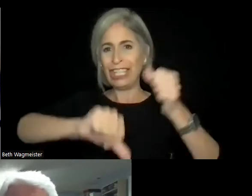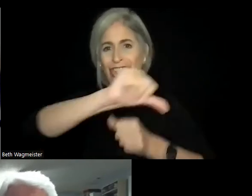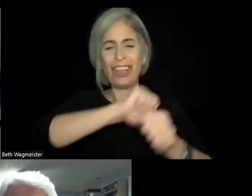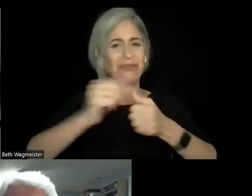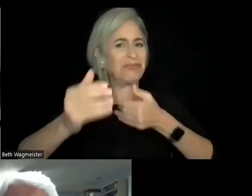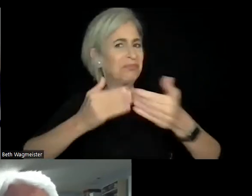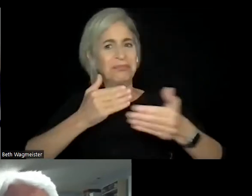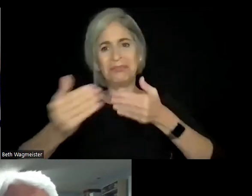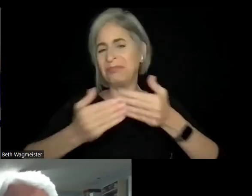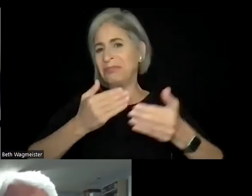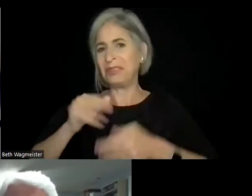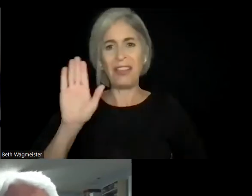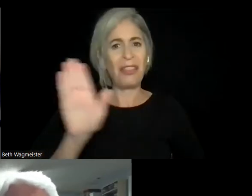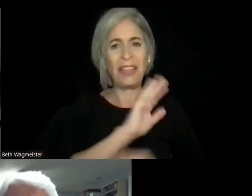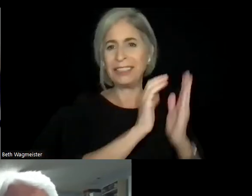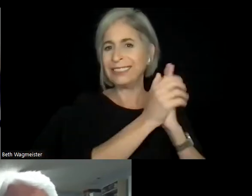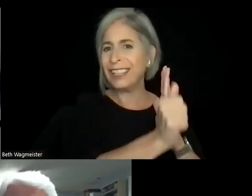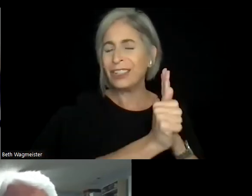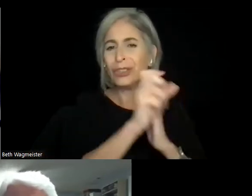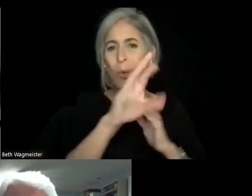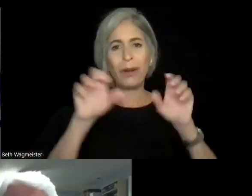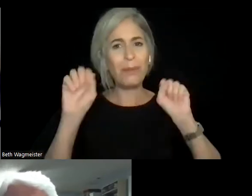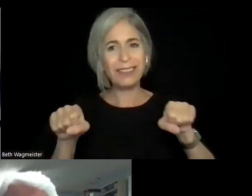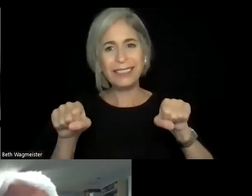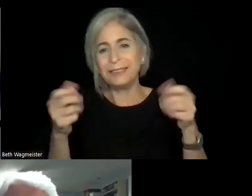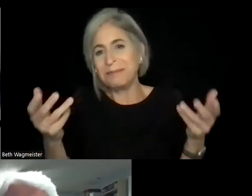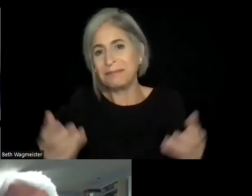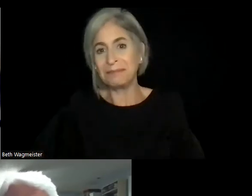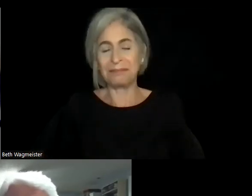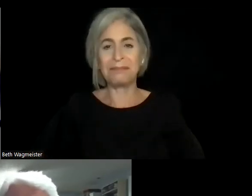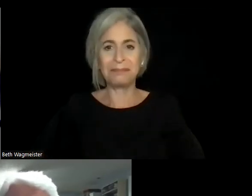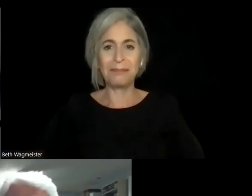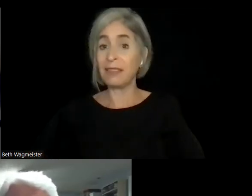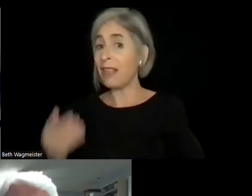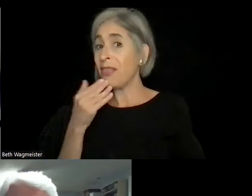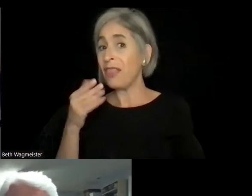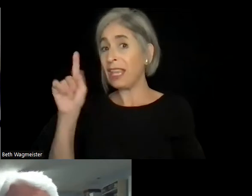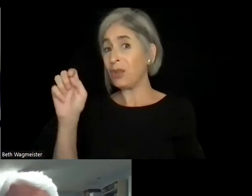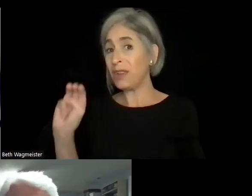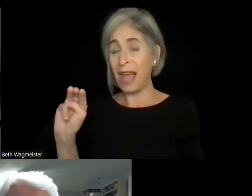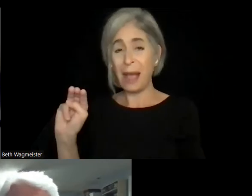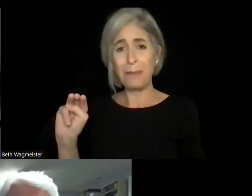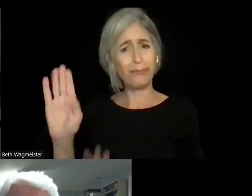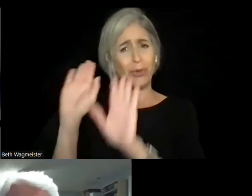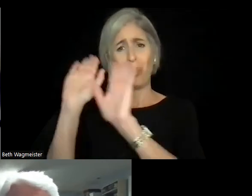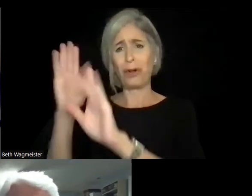A collaborative community where we all can respect all of the others regardless of their